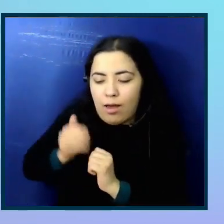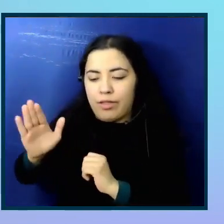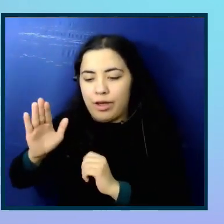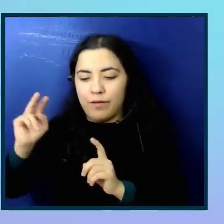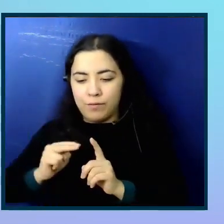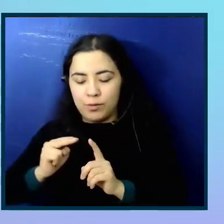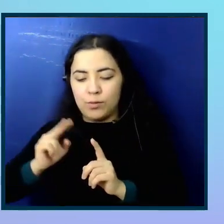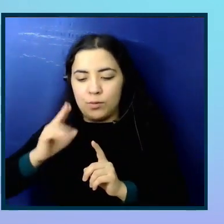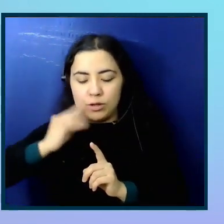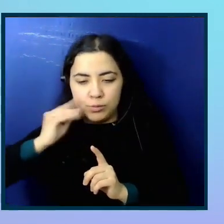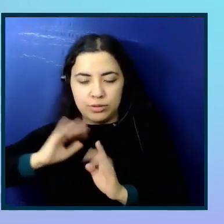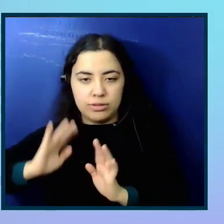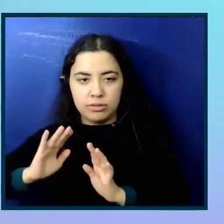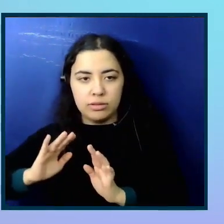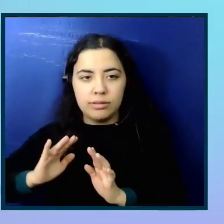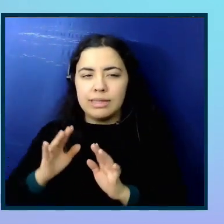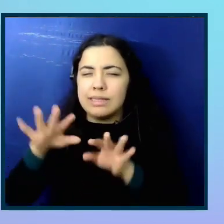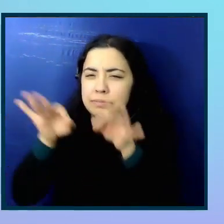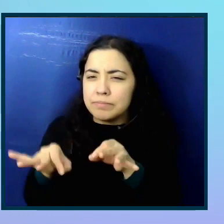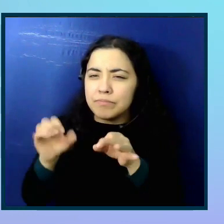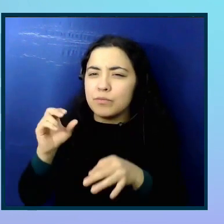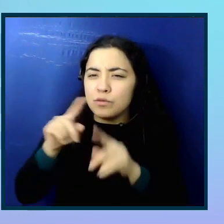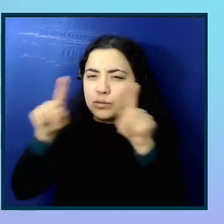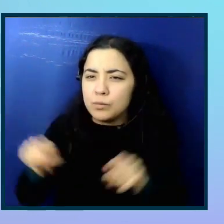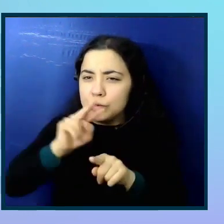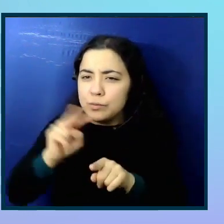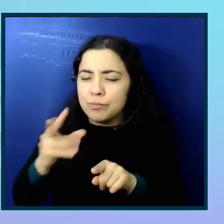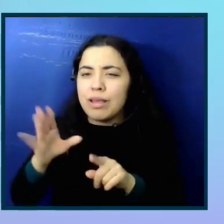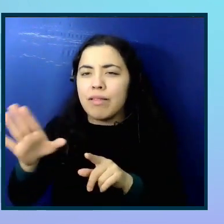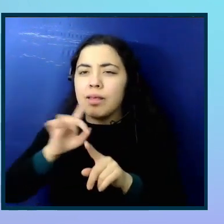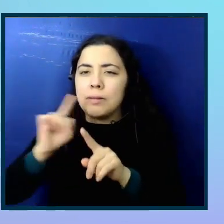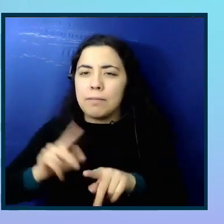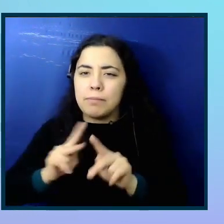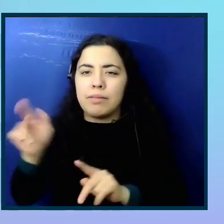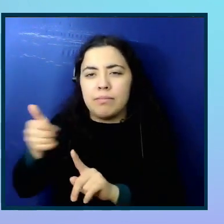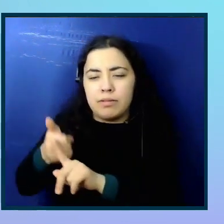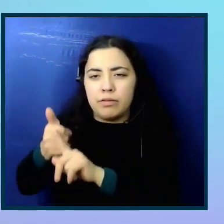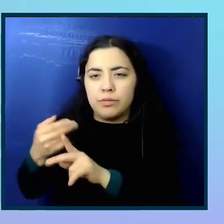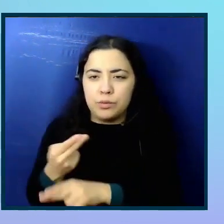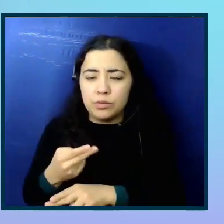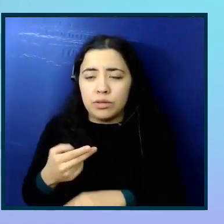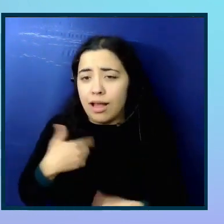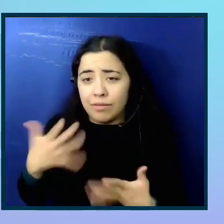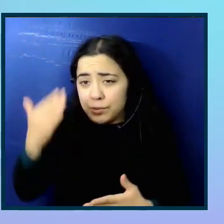and the basic commands that people use. So I had the information on hand from previous teaching,